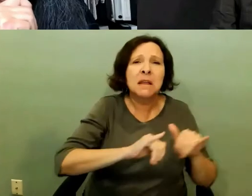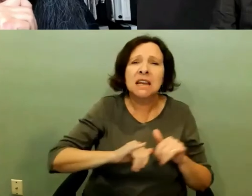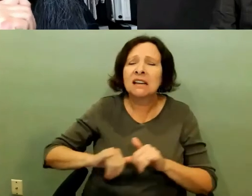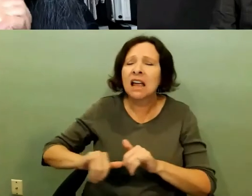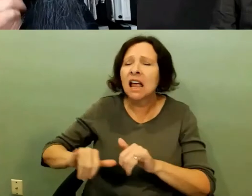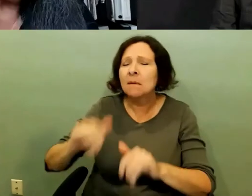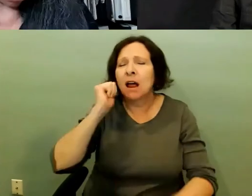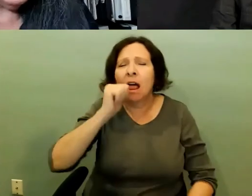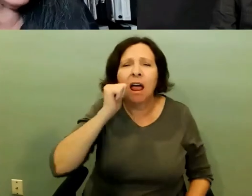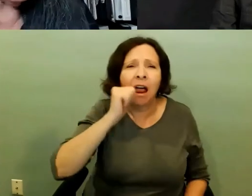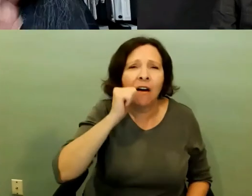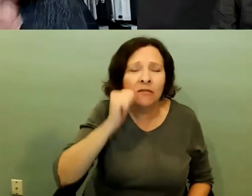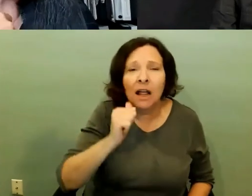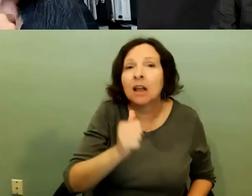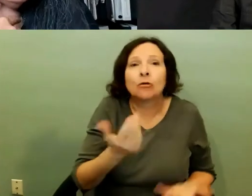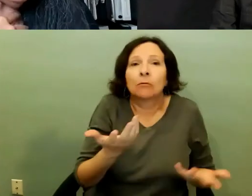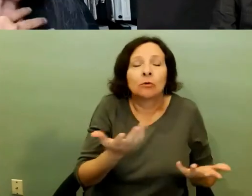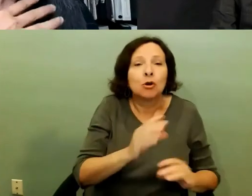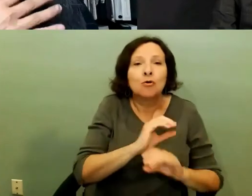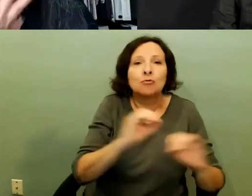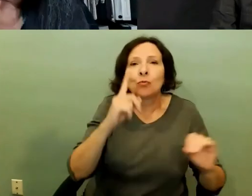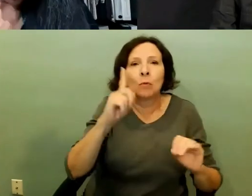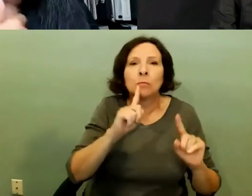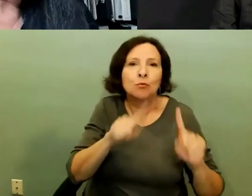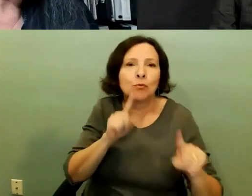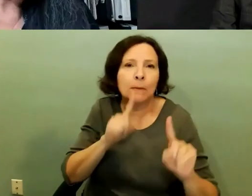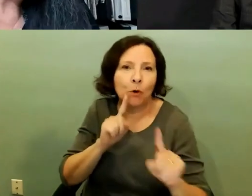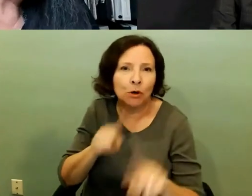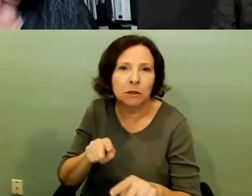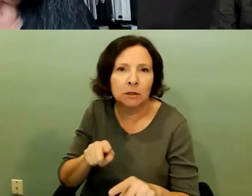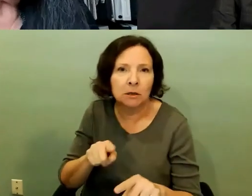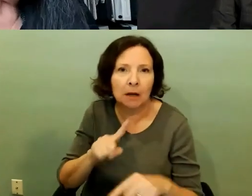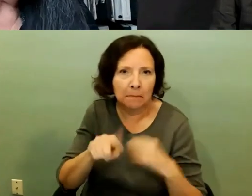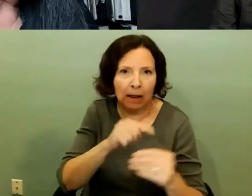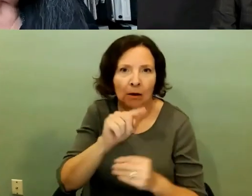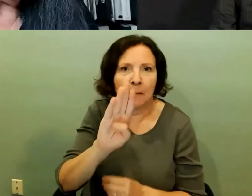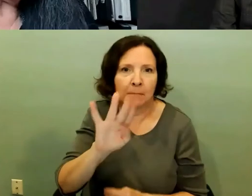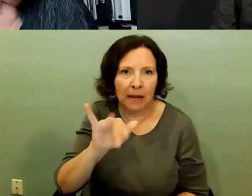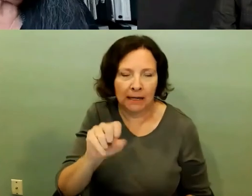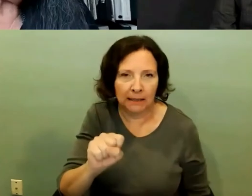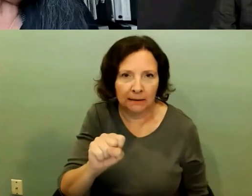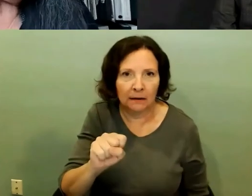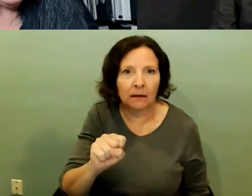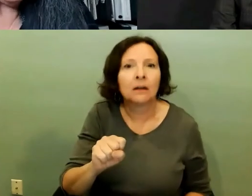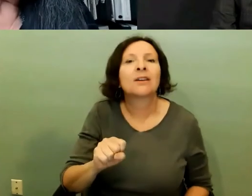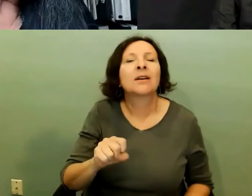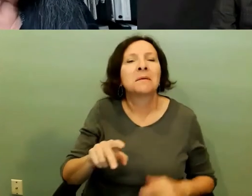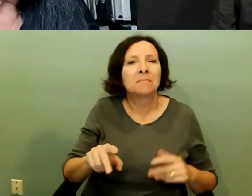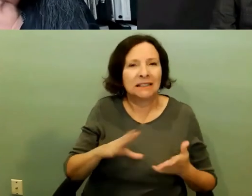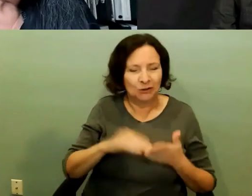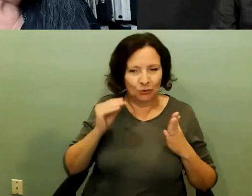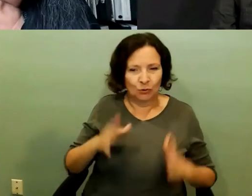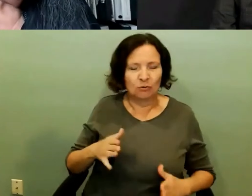Though it certainly contributes to the feeling of invisibility and of